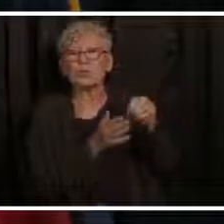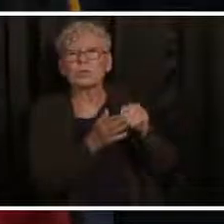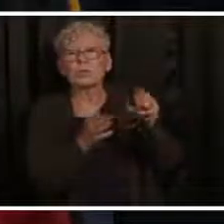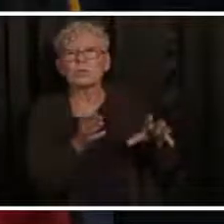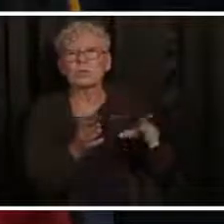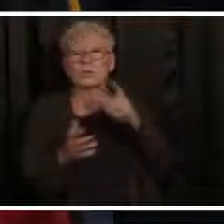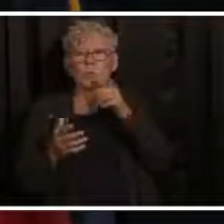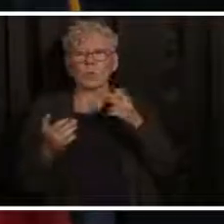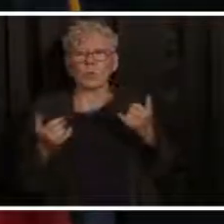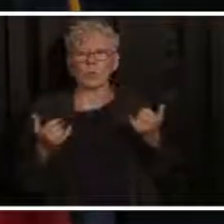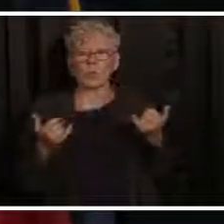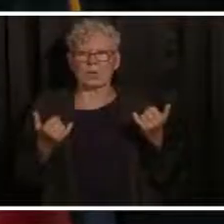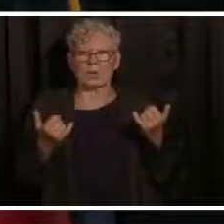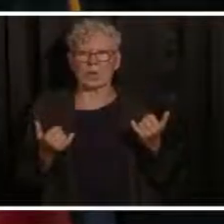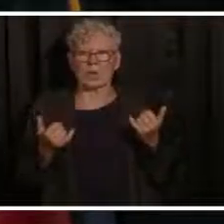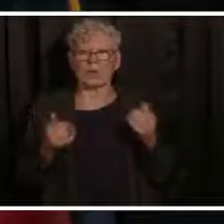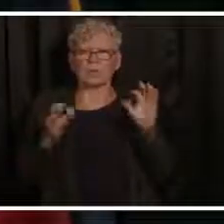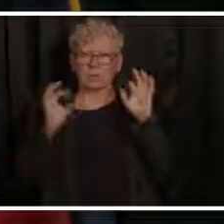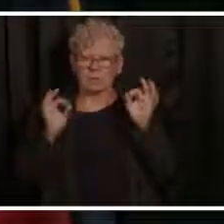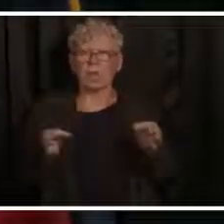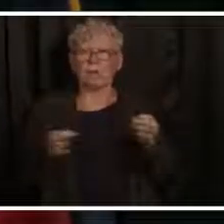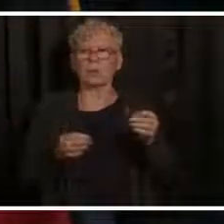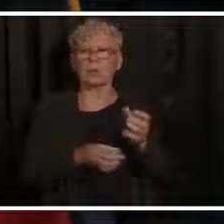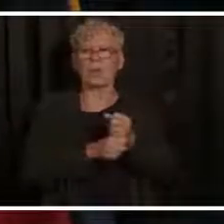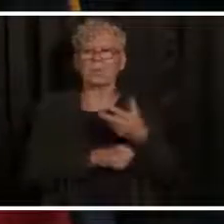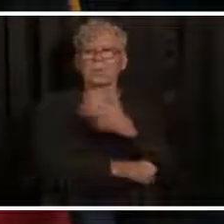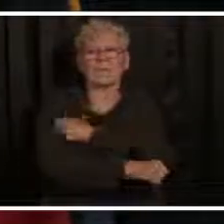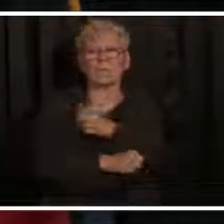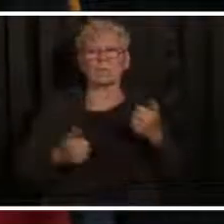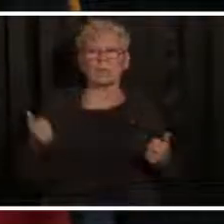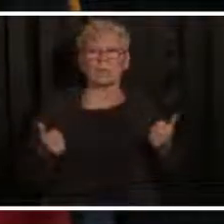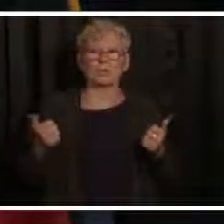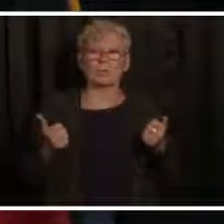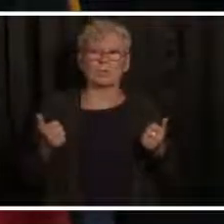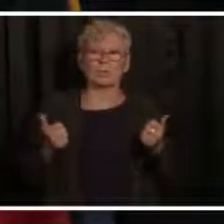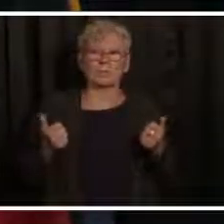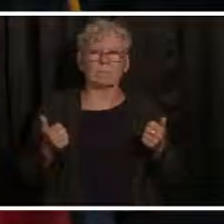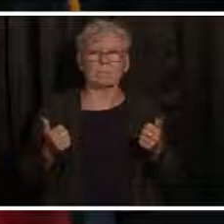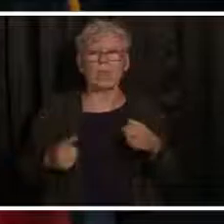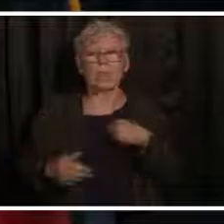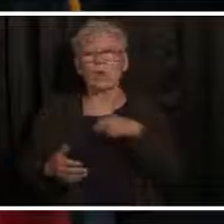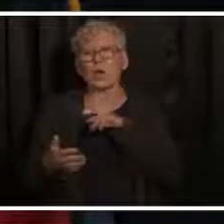moving forward, choose to get vaccinated. We'll be looking at all students. So, we ask students to apply. They just